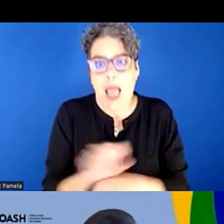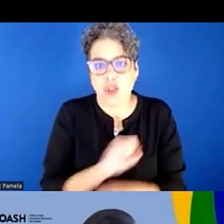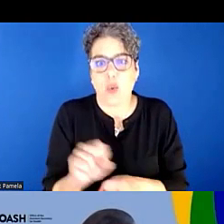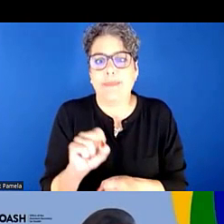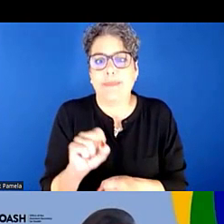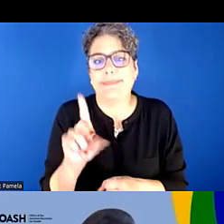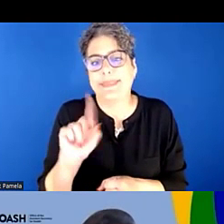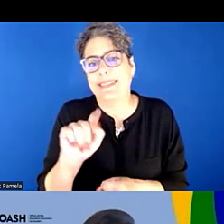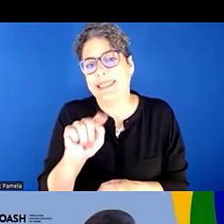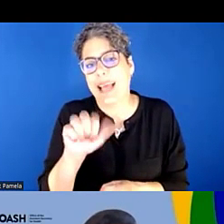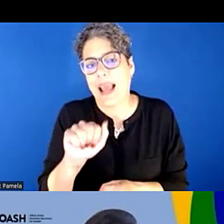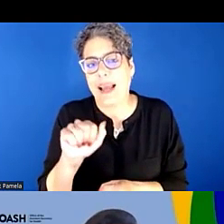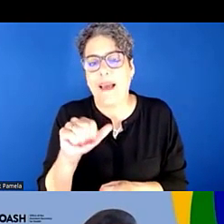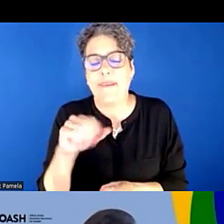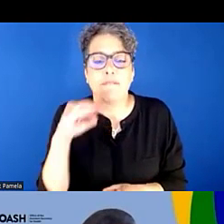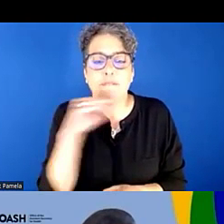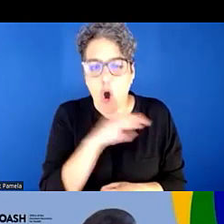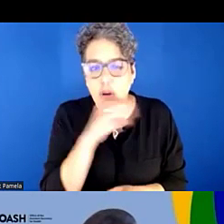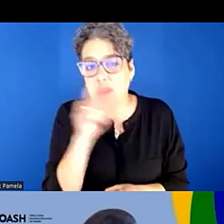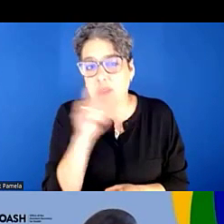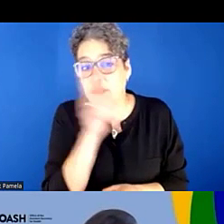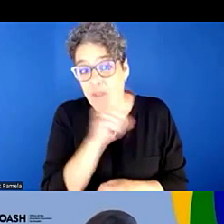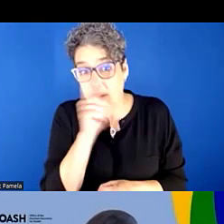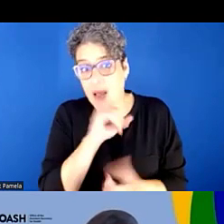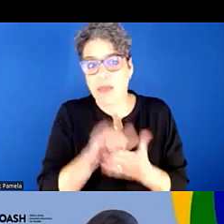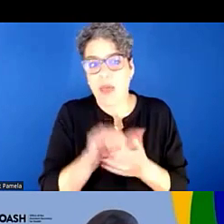fabrication that may fall into research misconduct.